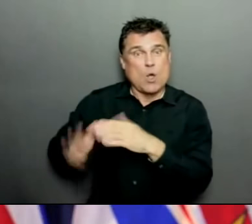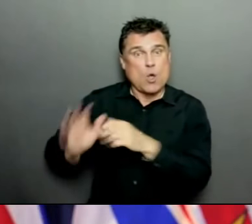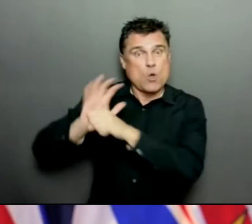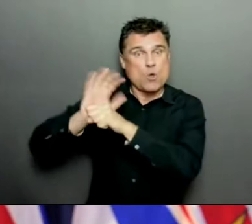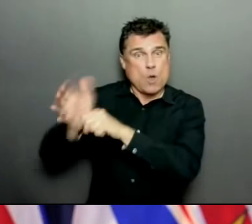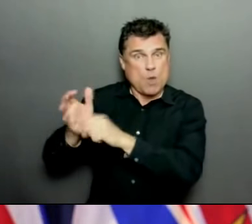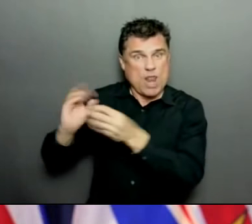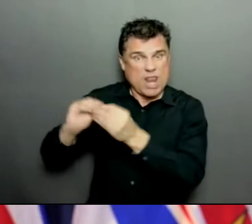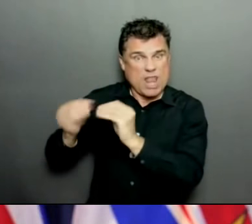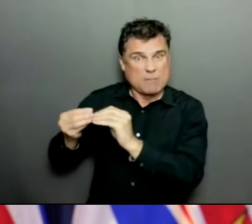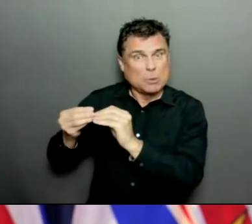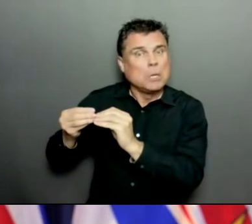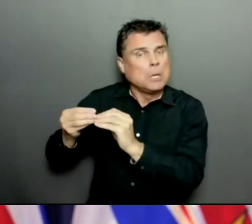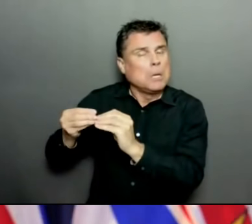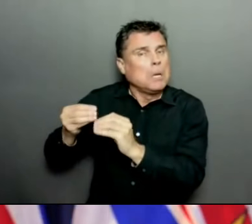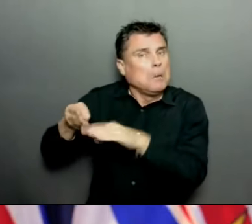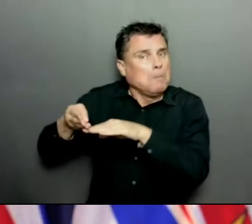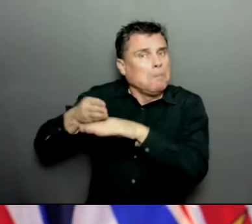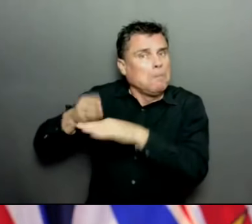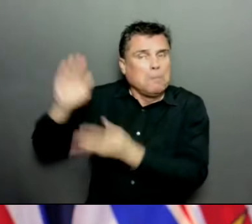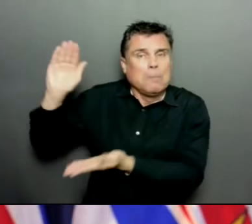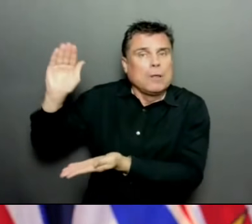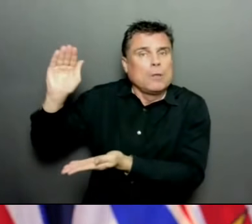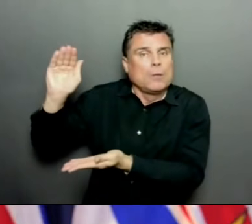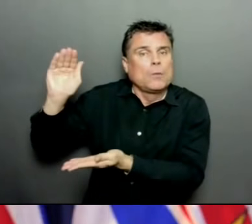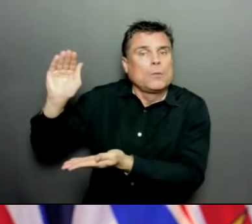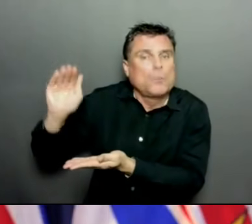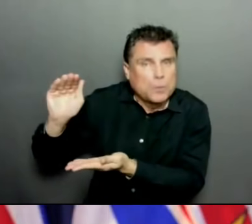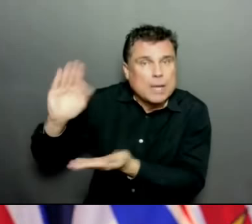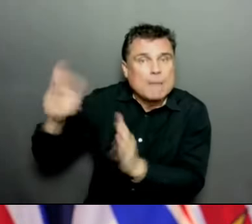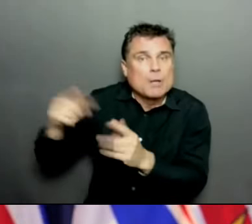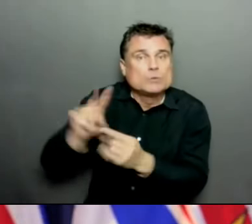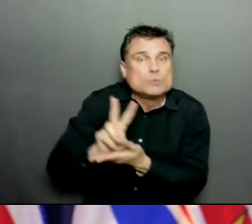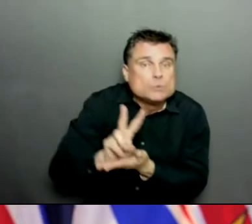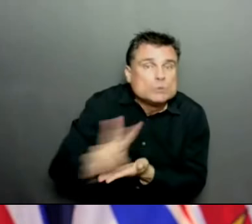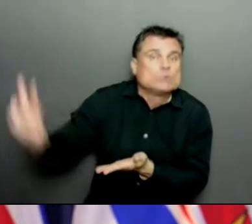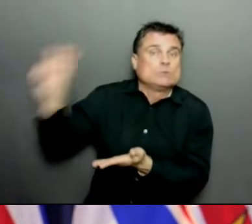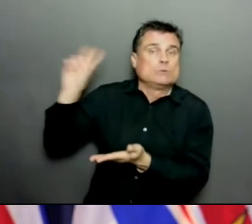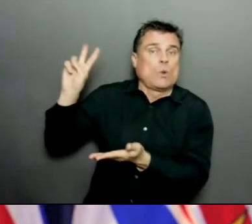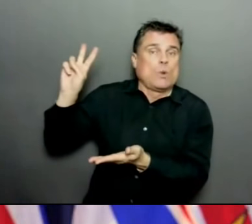challenge as you see these numbers which are better than last weekend but still much, much too